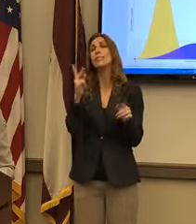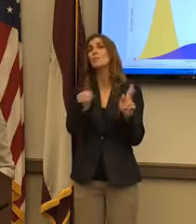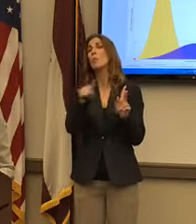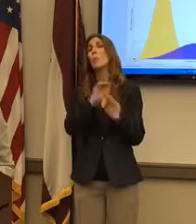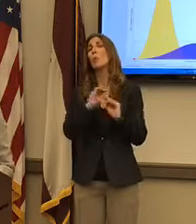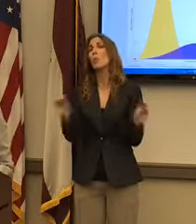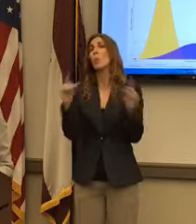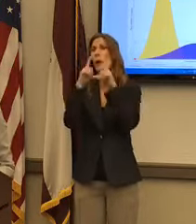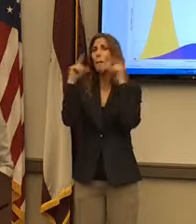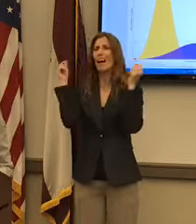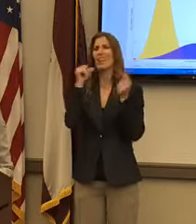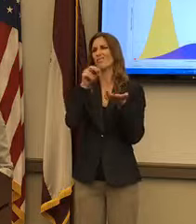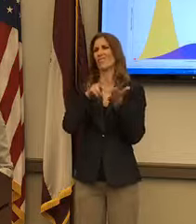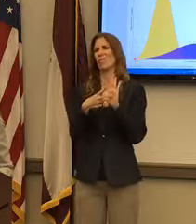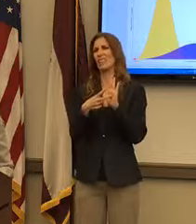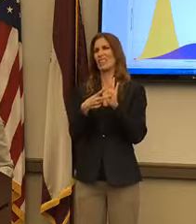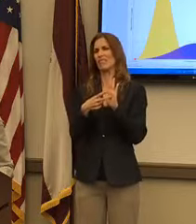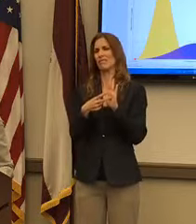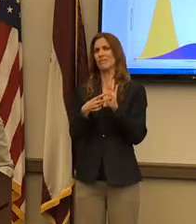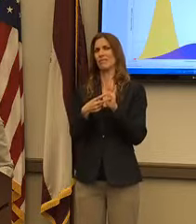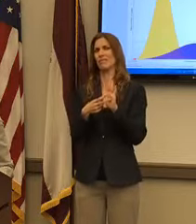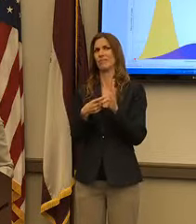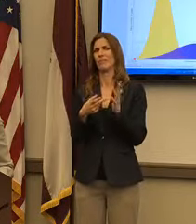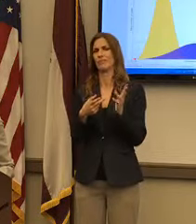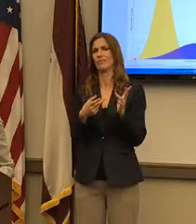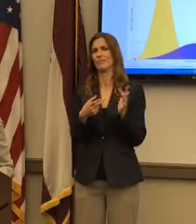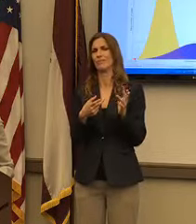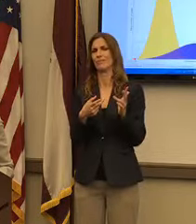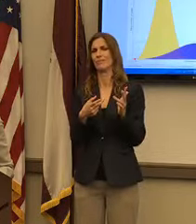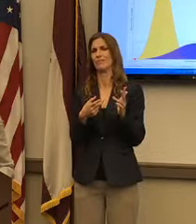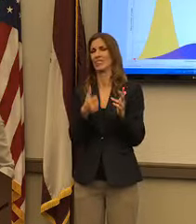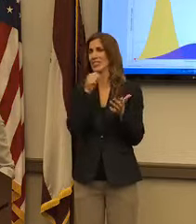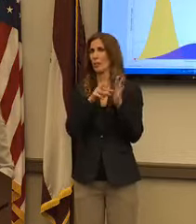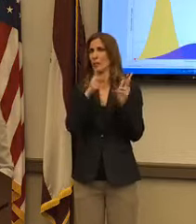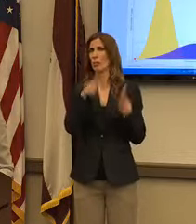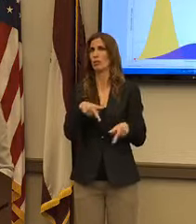a mask on doesn't necessarily isn't necessarily doing that out of some sort